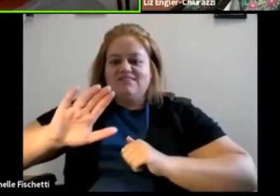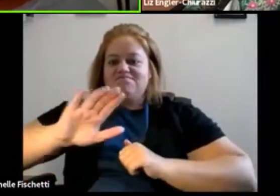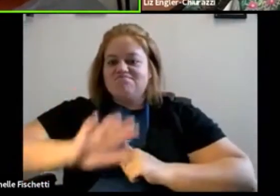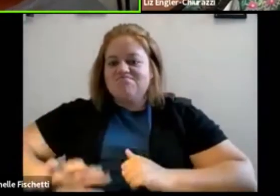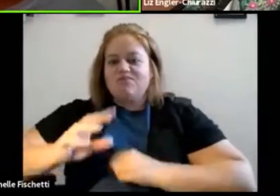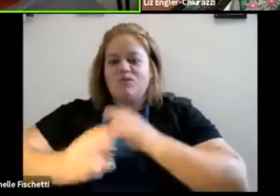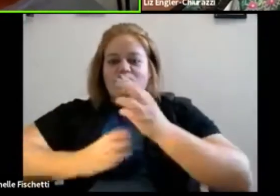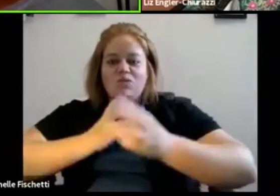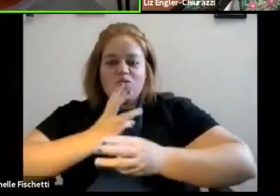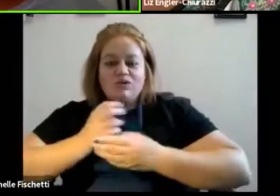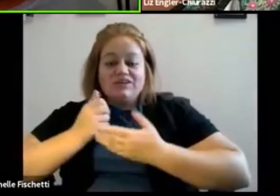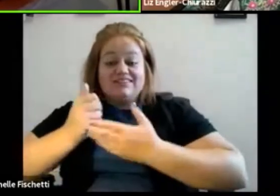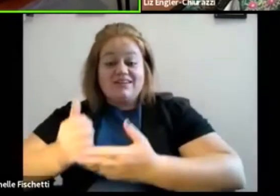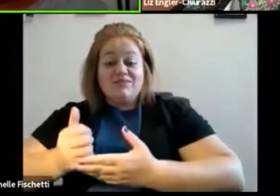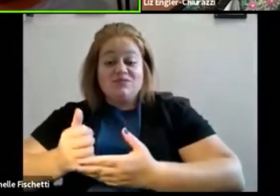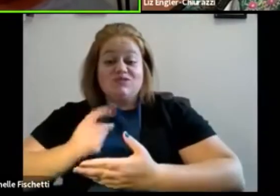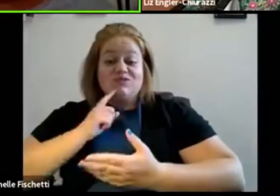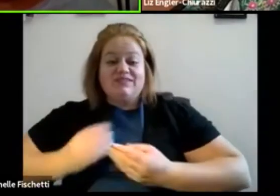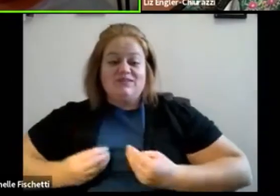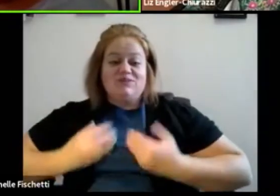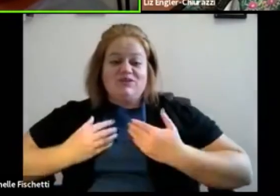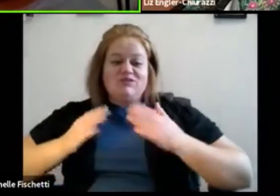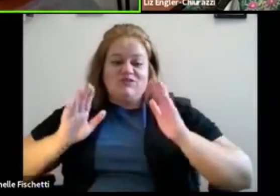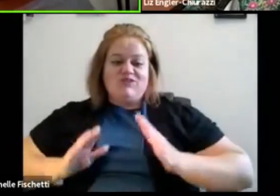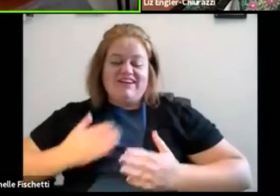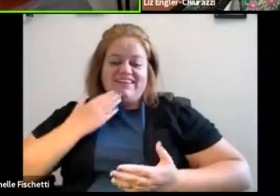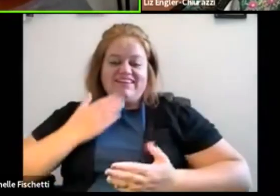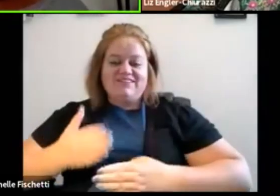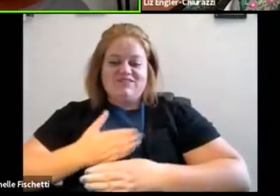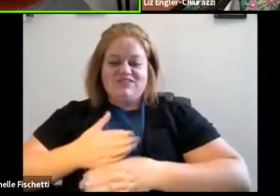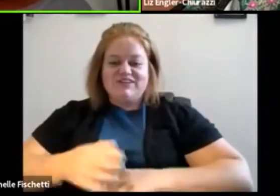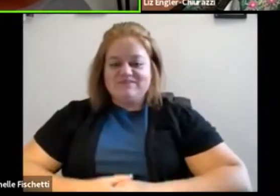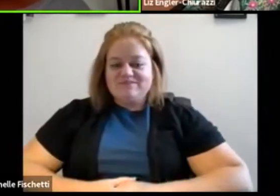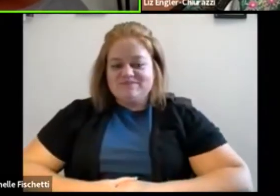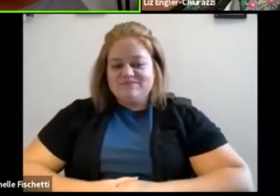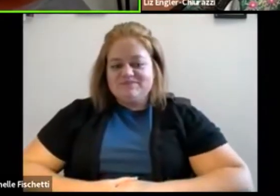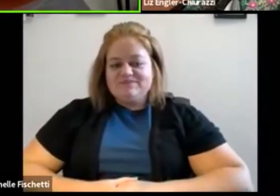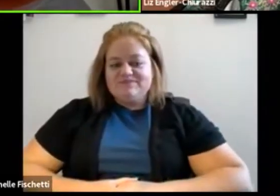very inspirational and fantastic so thanks for sharing that as well.